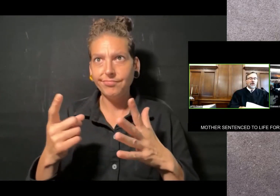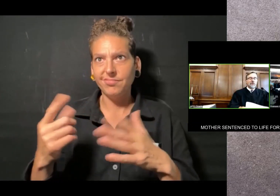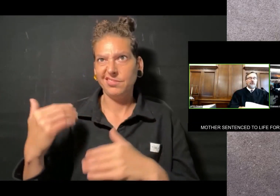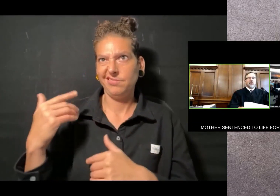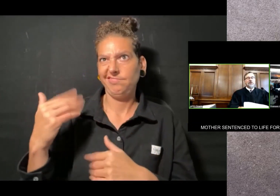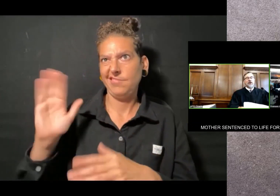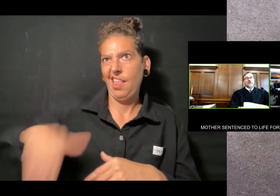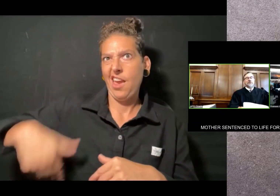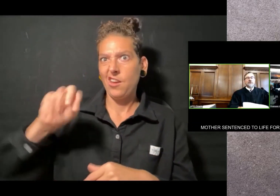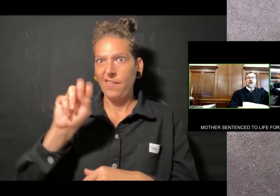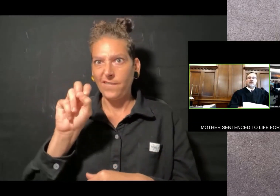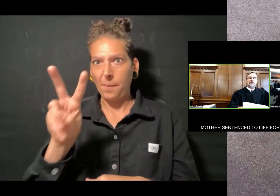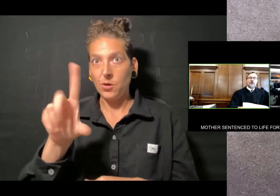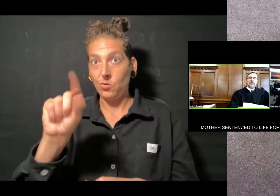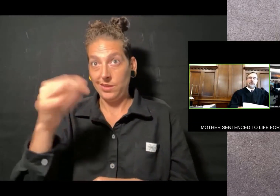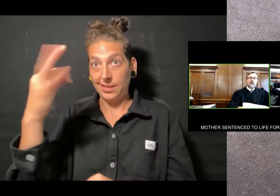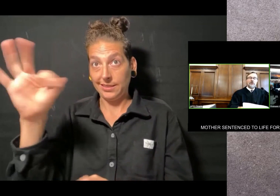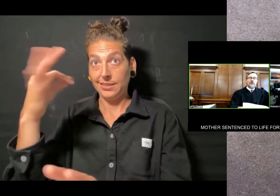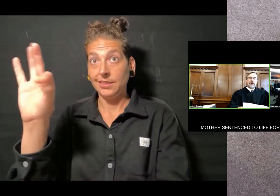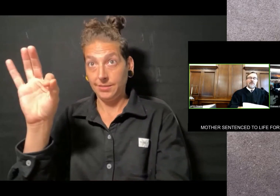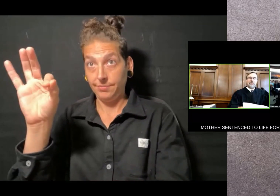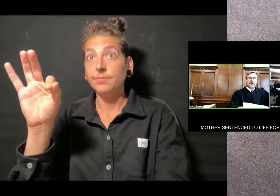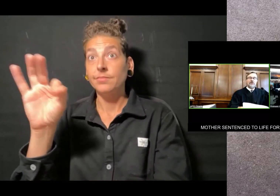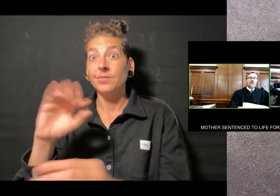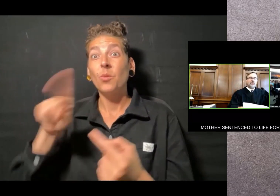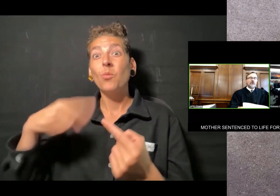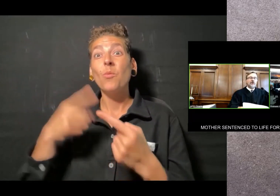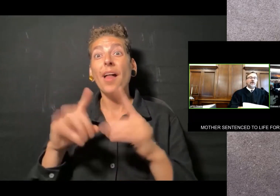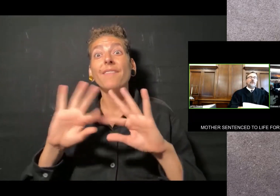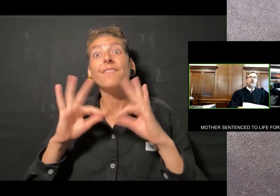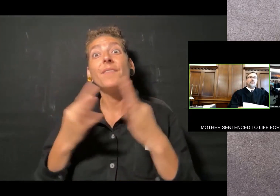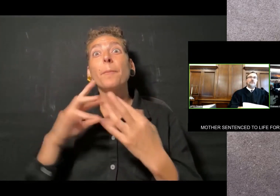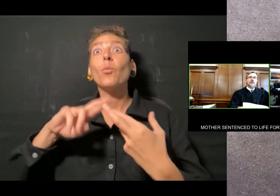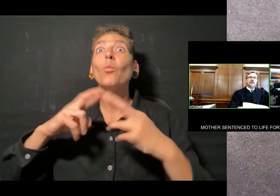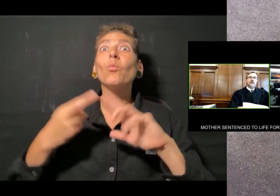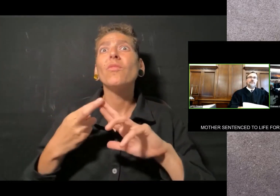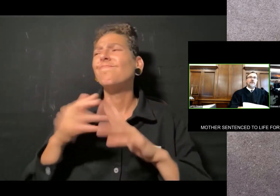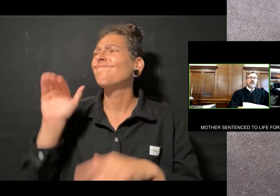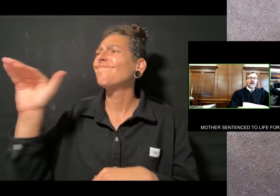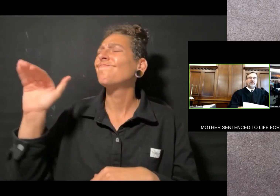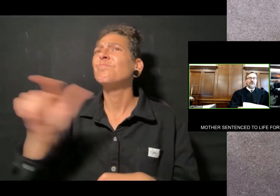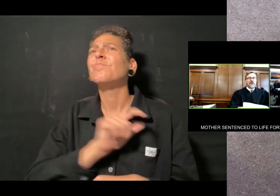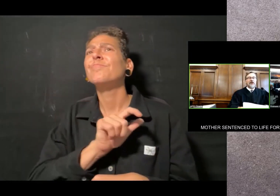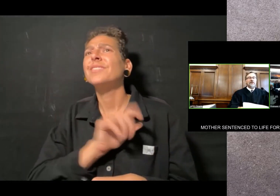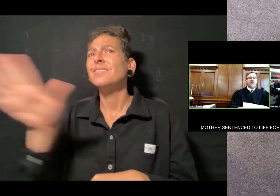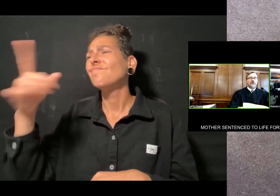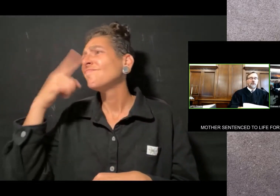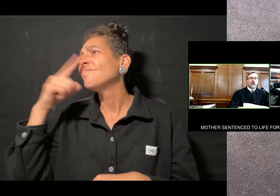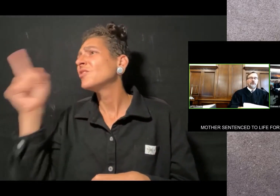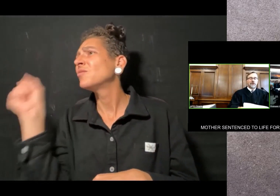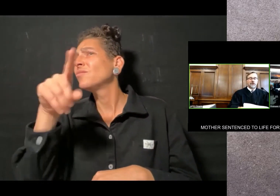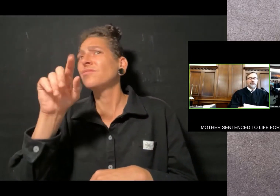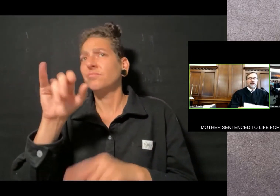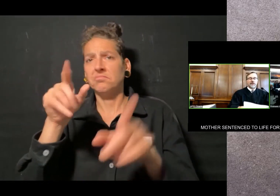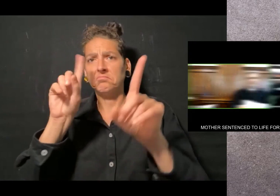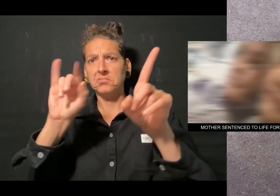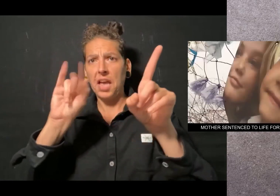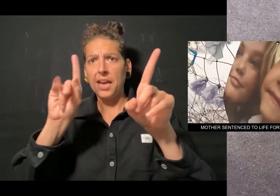the case began unfolding in late November 2019 when relatives asked police in Idaho